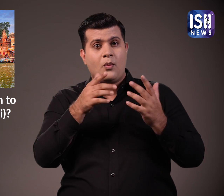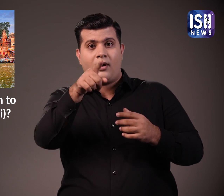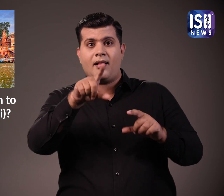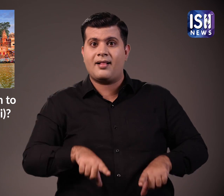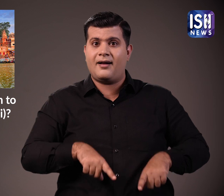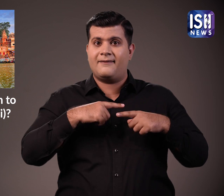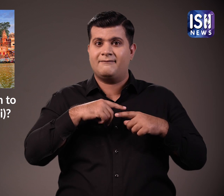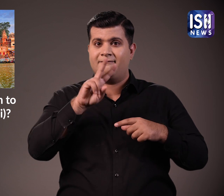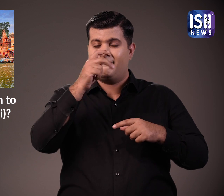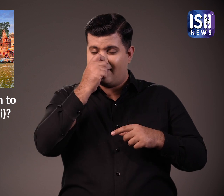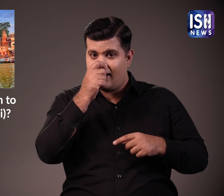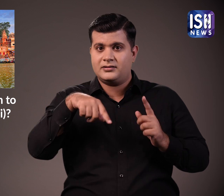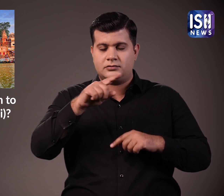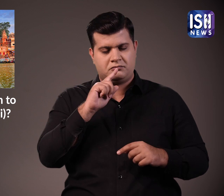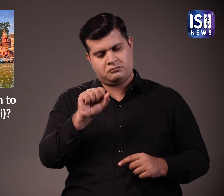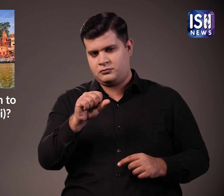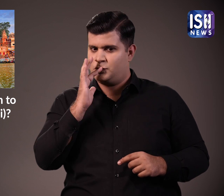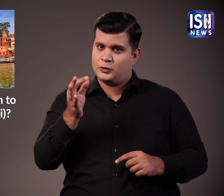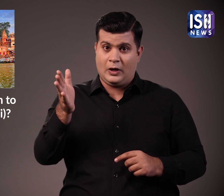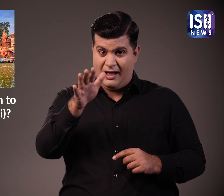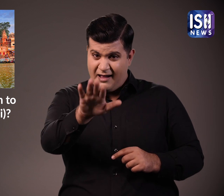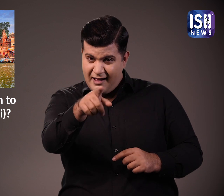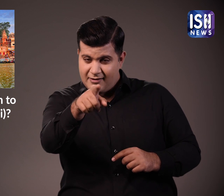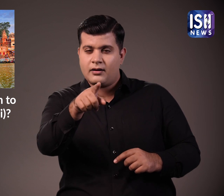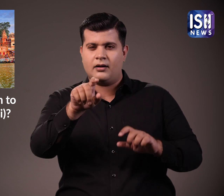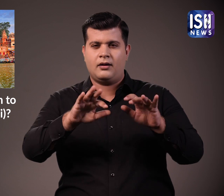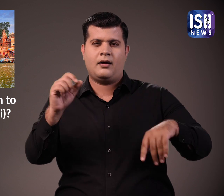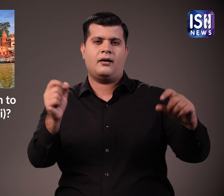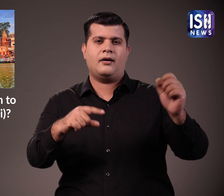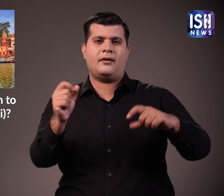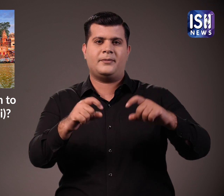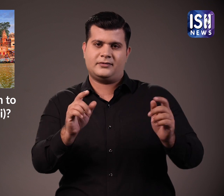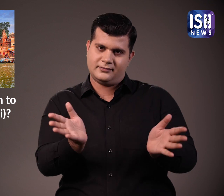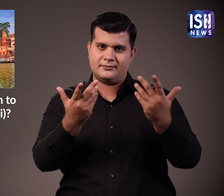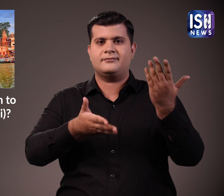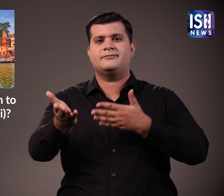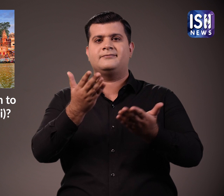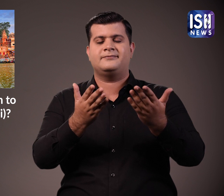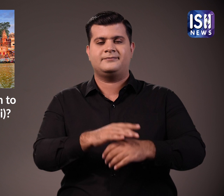or if you have seen Varanasi yourself, do let us know in the comments.